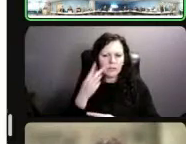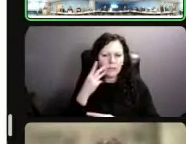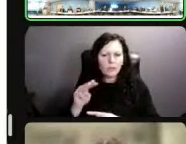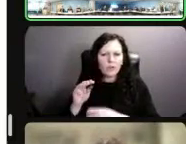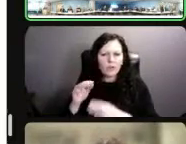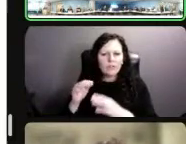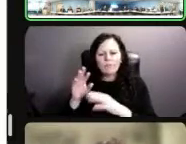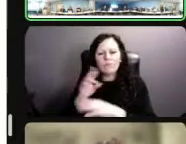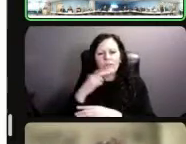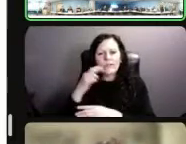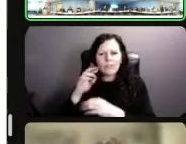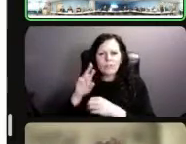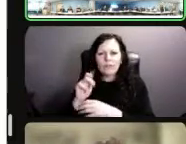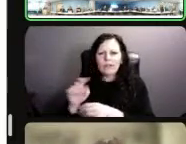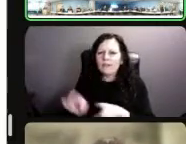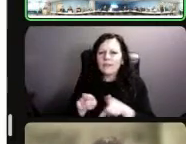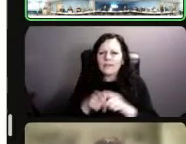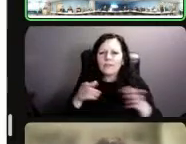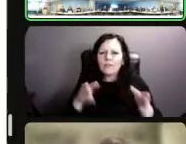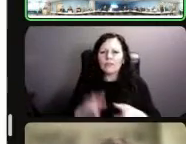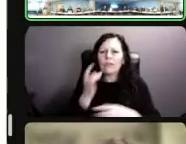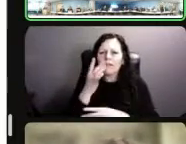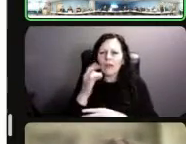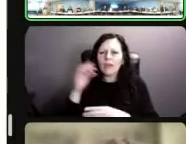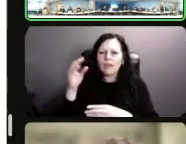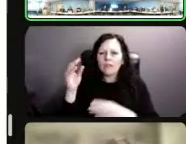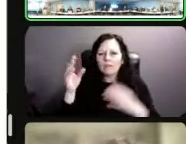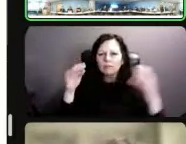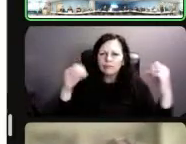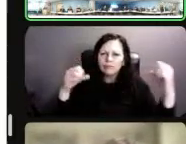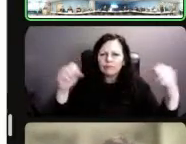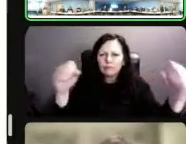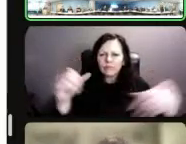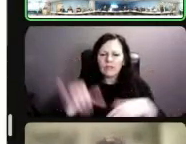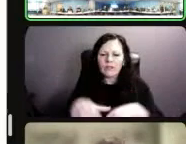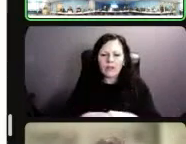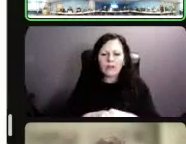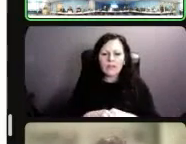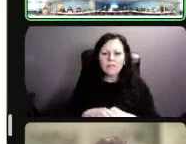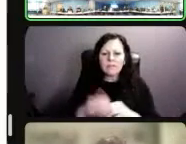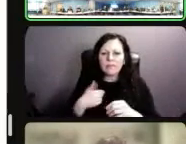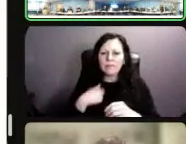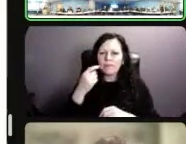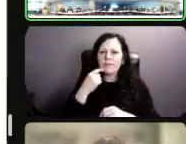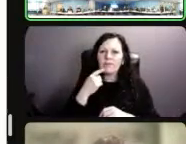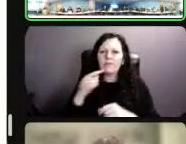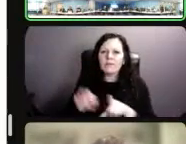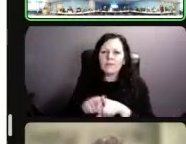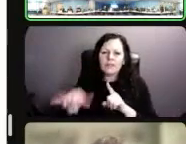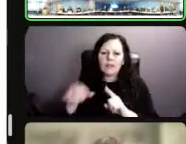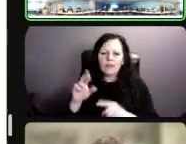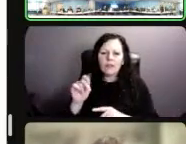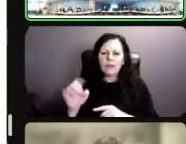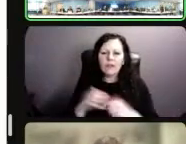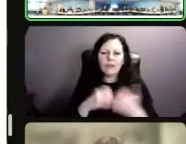AT ONE POINT EIGHTY TWO FILES